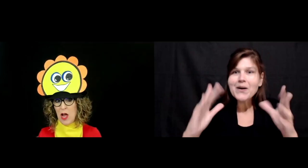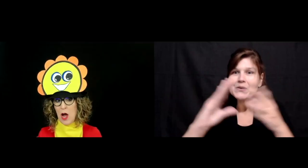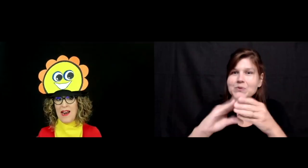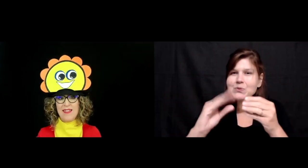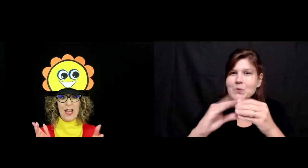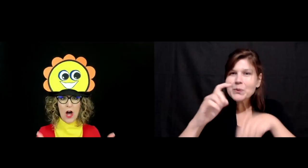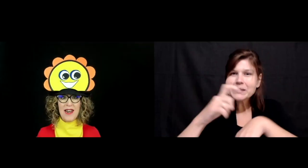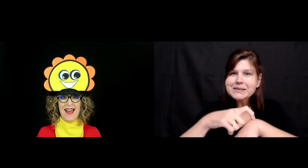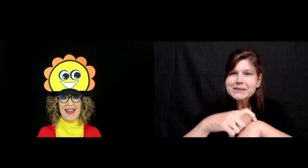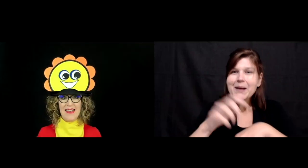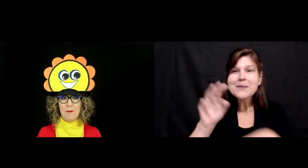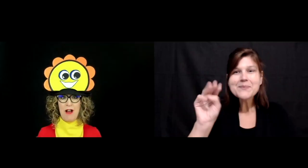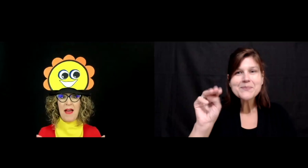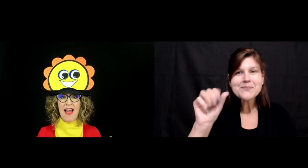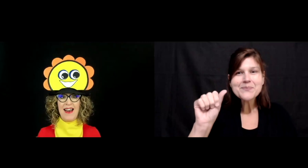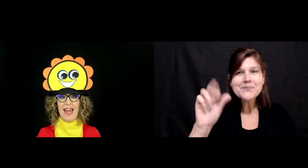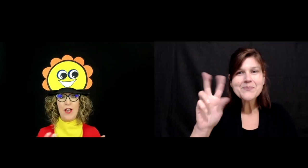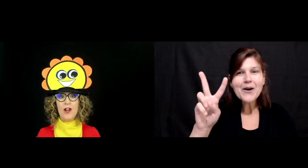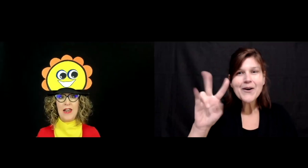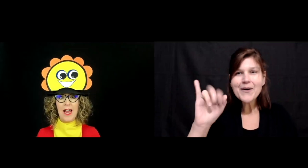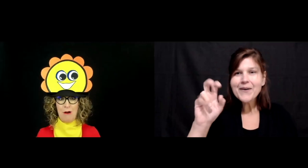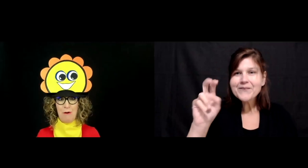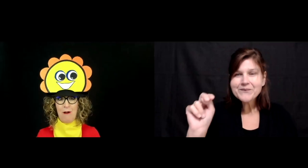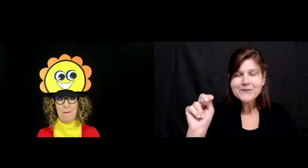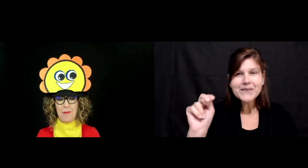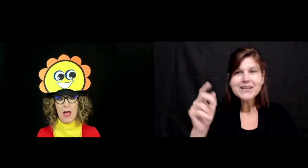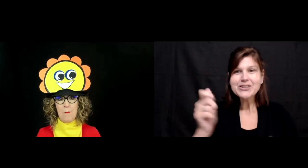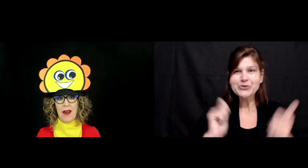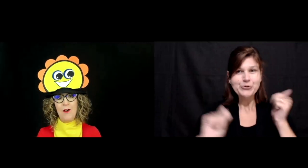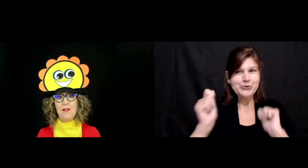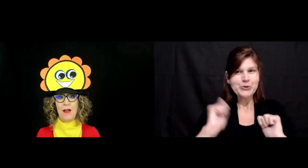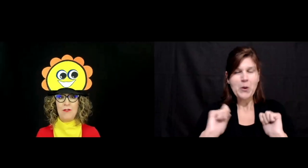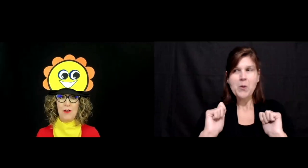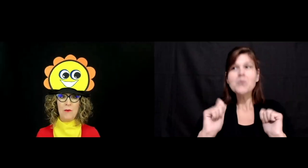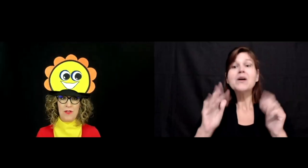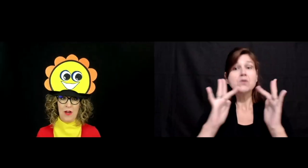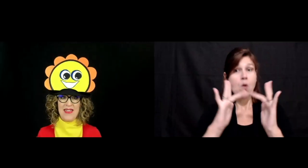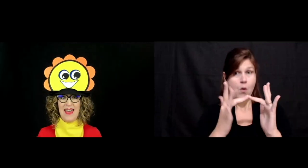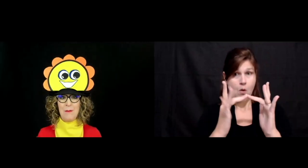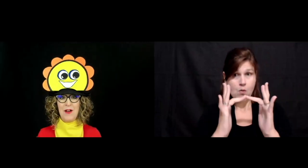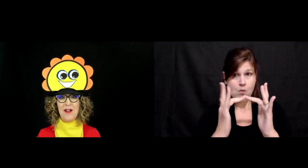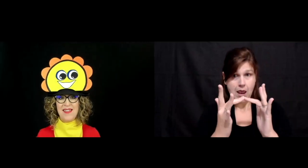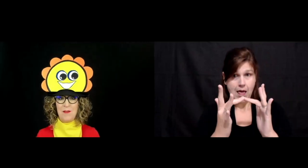Well, it's an online, primarily an online program, but I also do do it in person